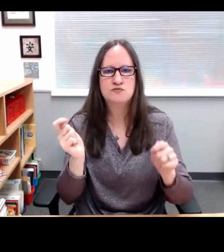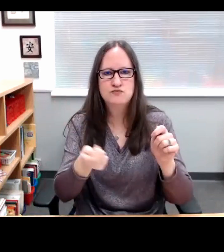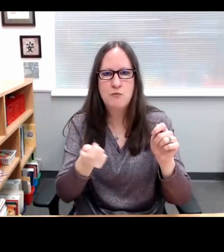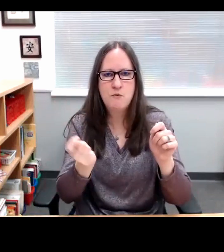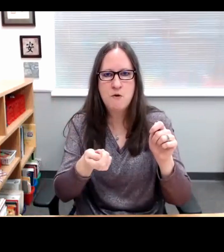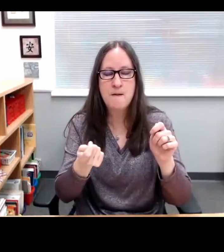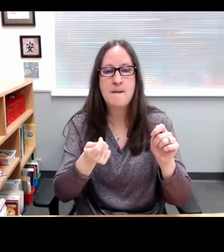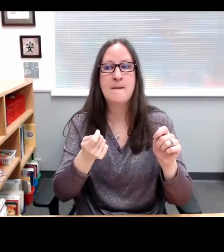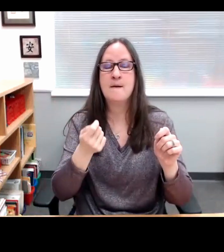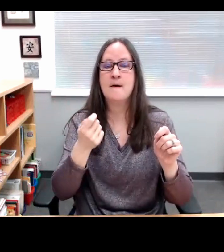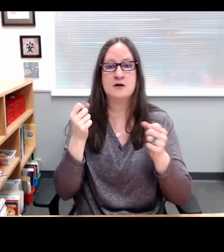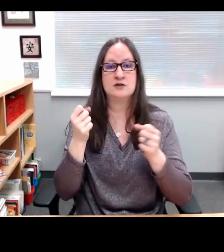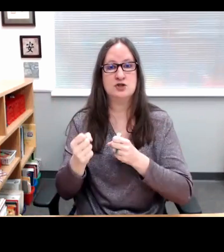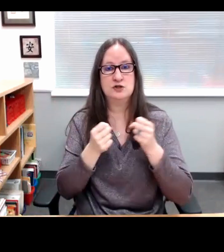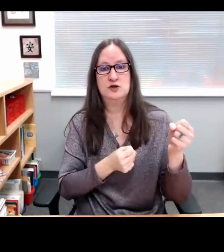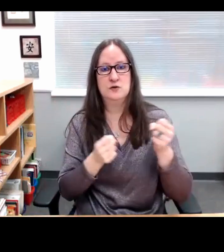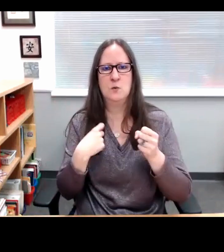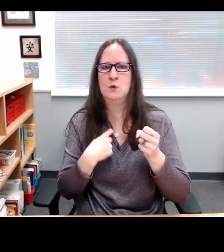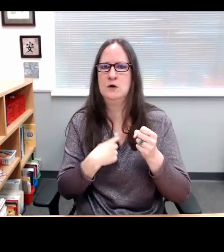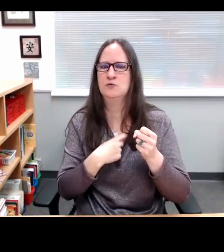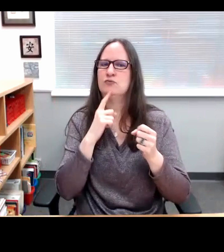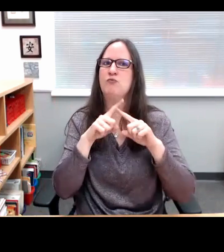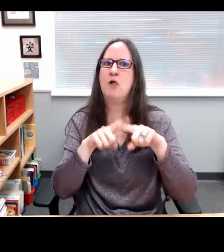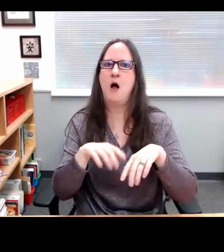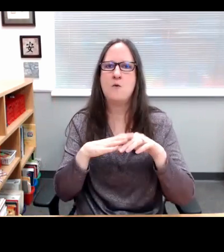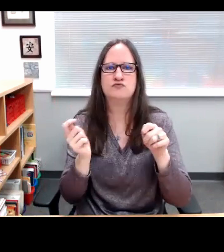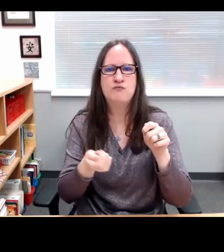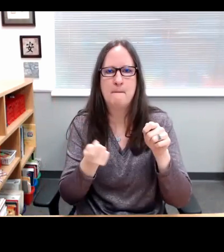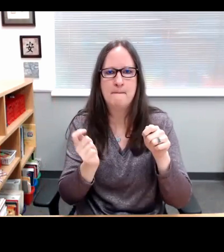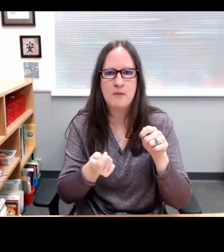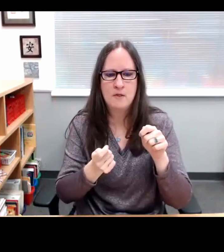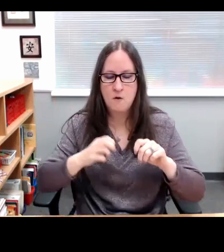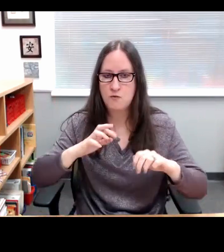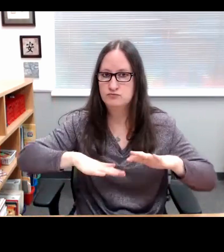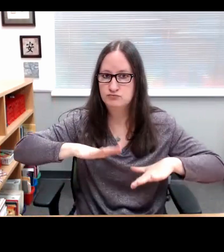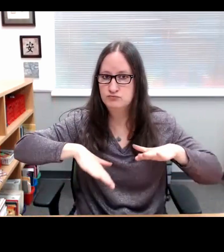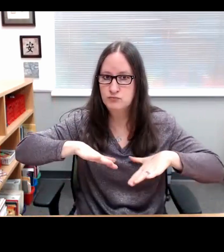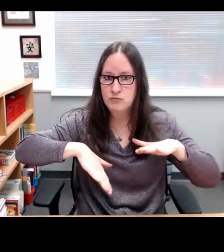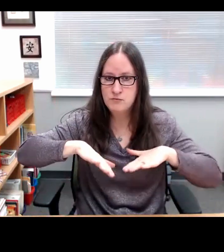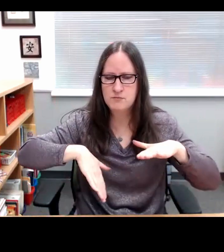but we have the use of drums and we rely a lot on drumming